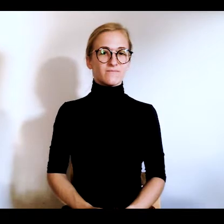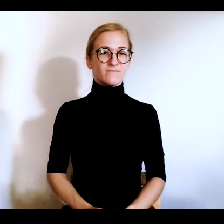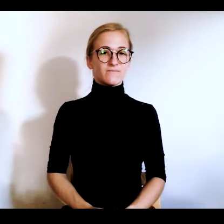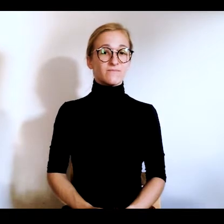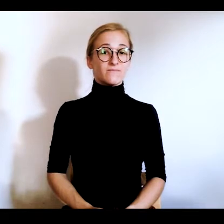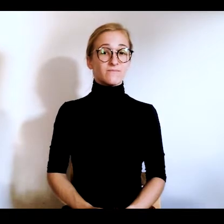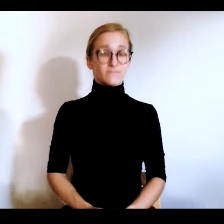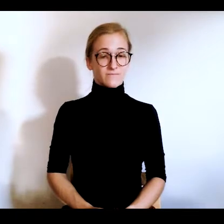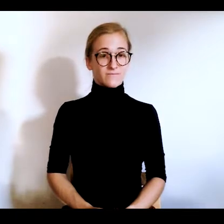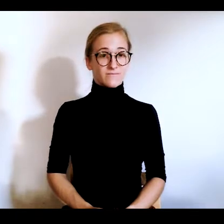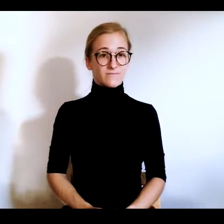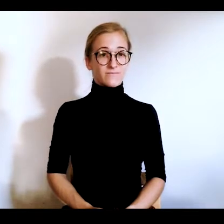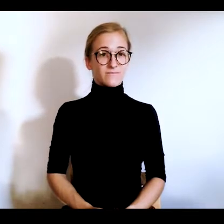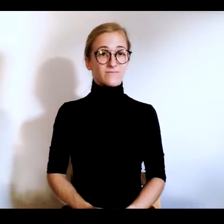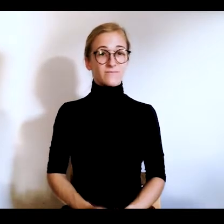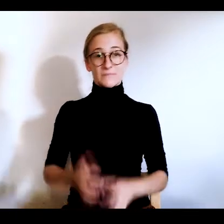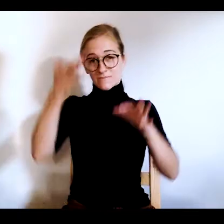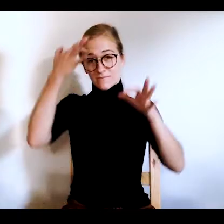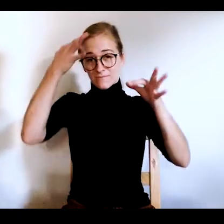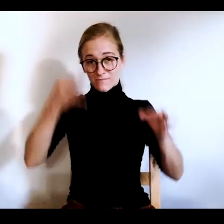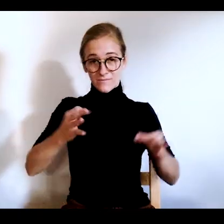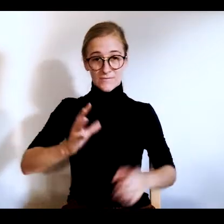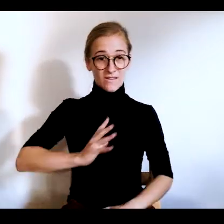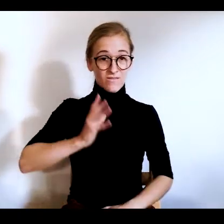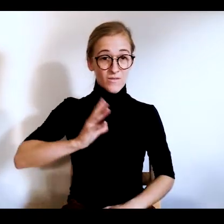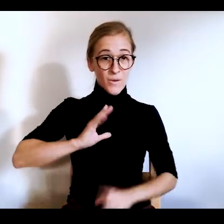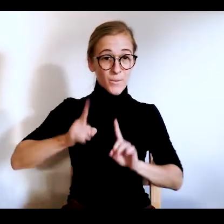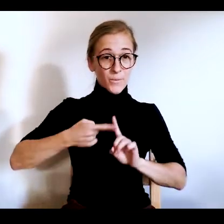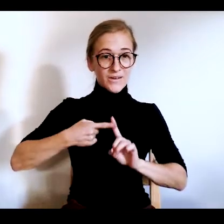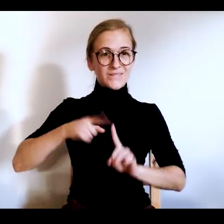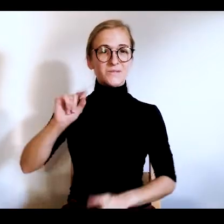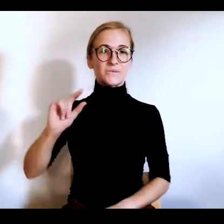And it was formalized in 2011.